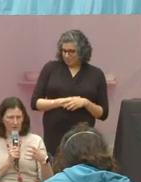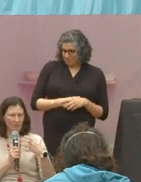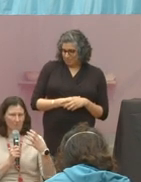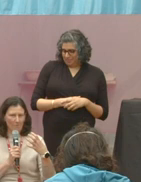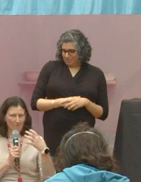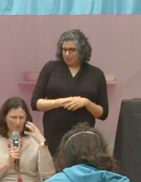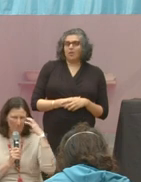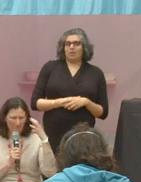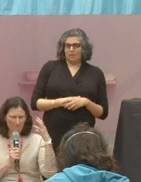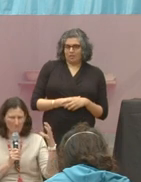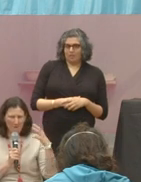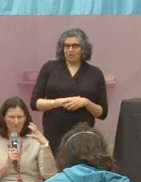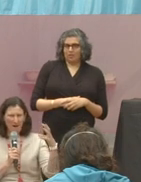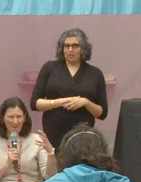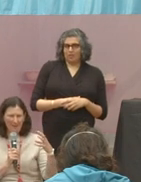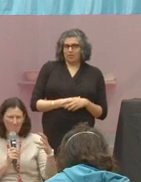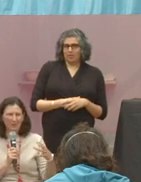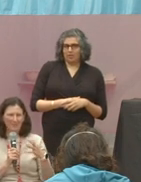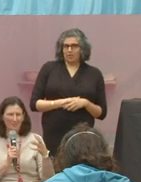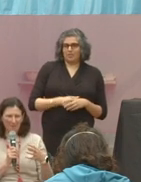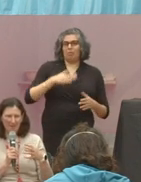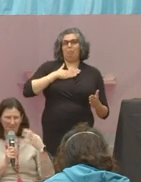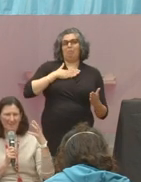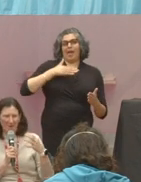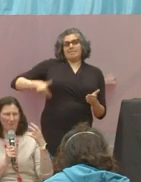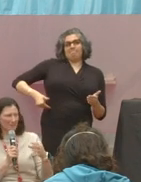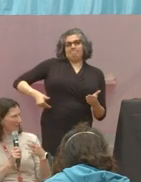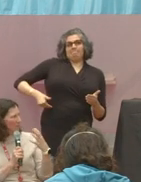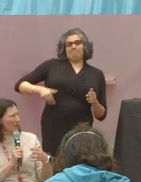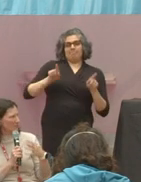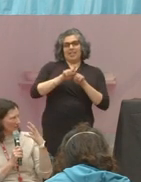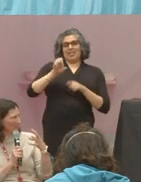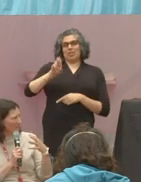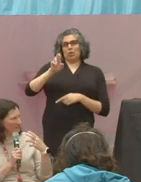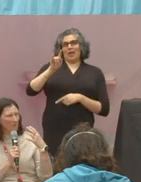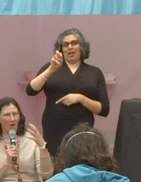write, I think, you know, my impulse as a curator is always to kind of question or